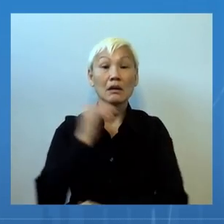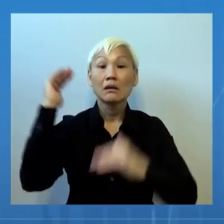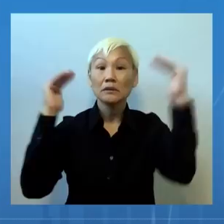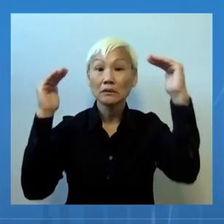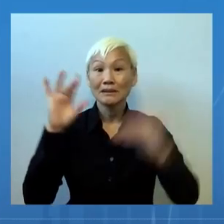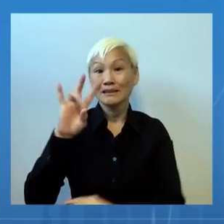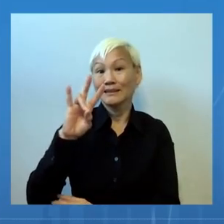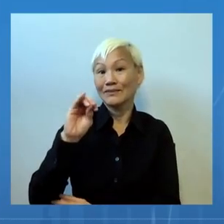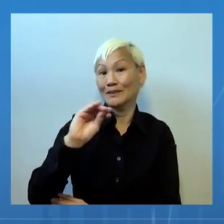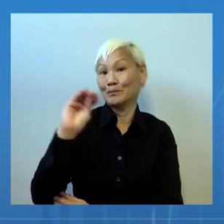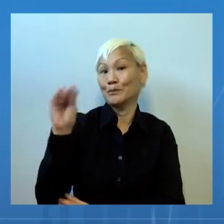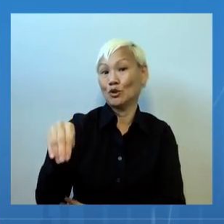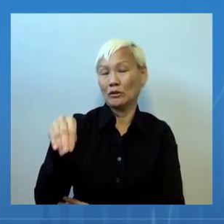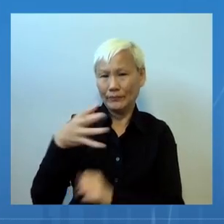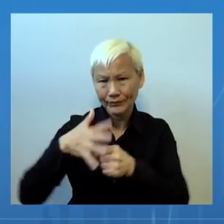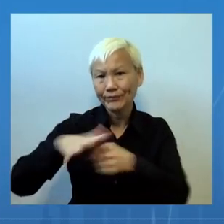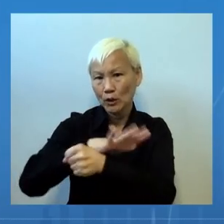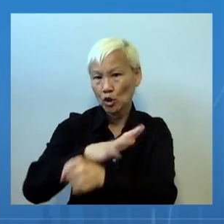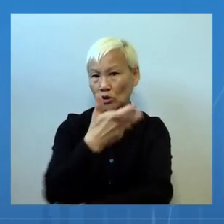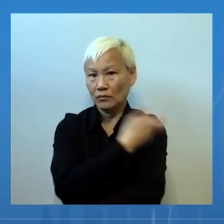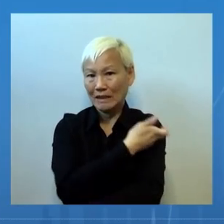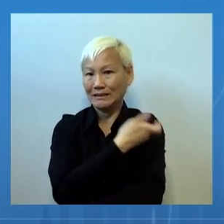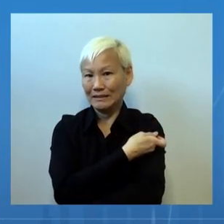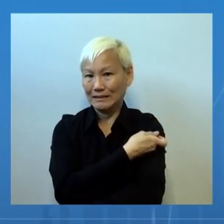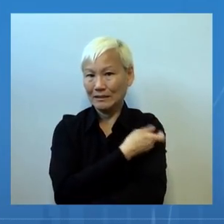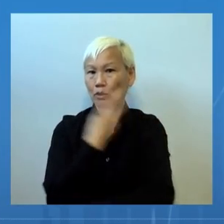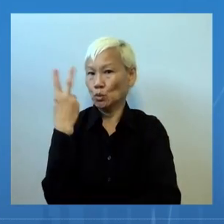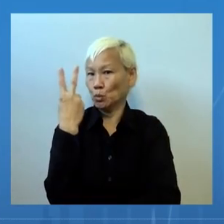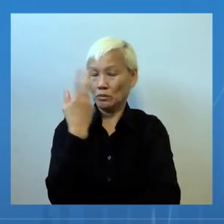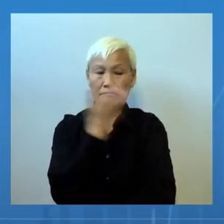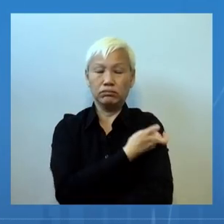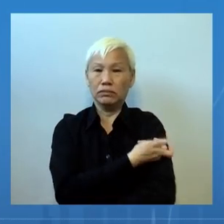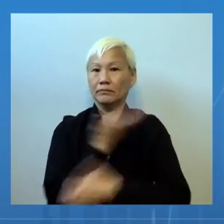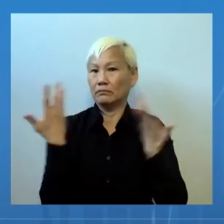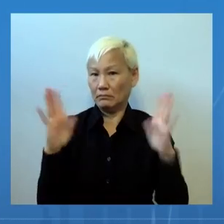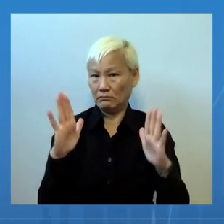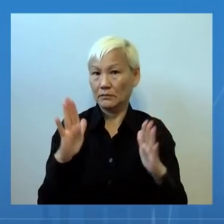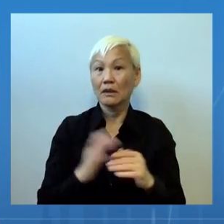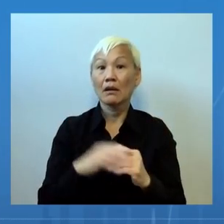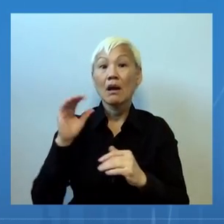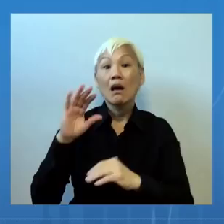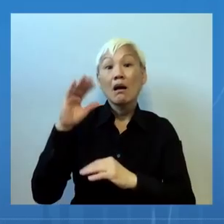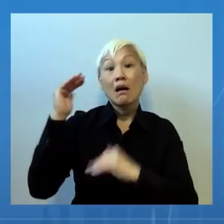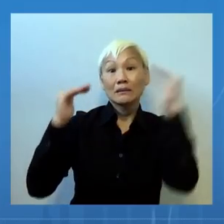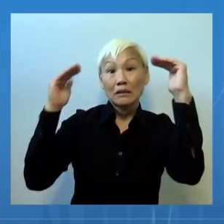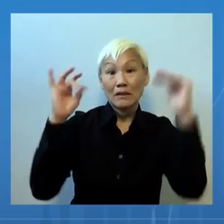8 out of 10 adults with at least one shot, 7 out of 10 adults fully vaccinated.